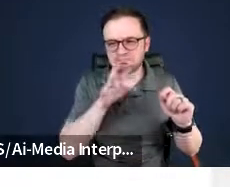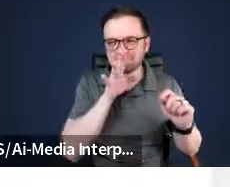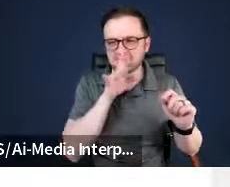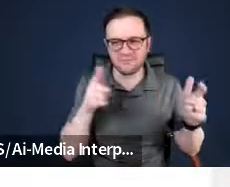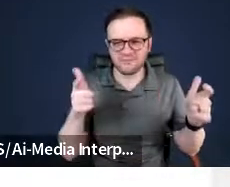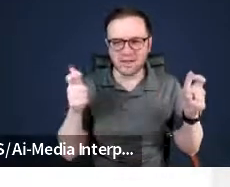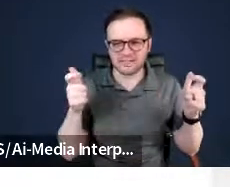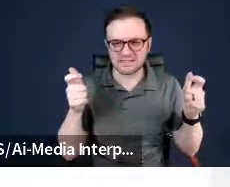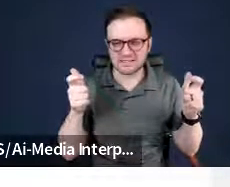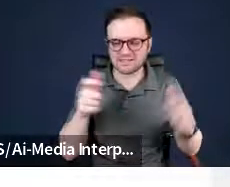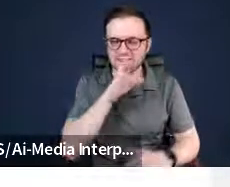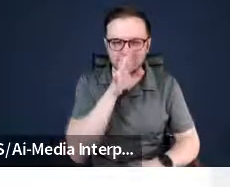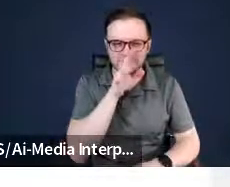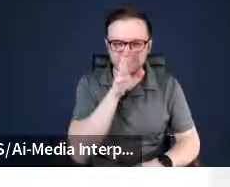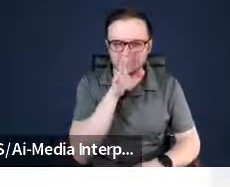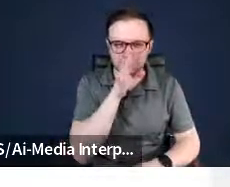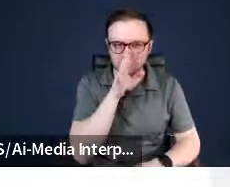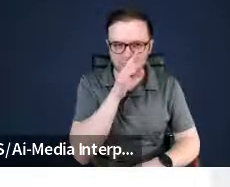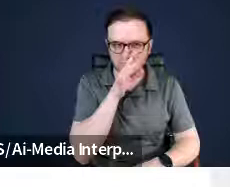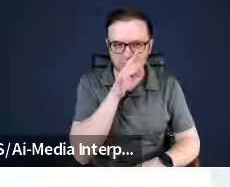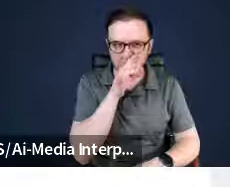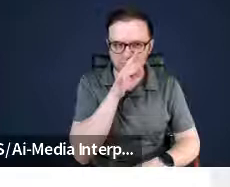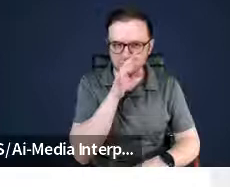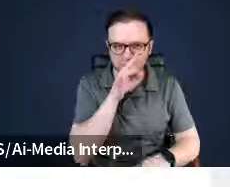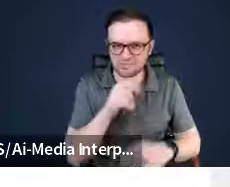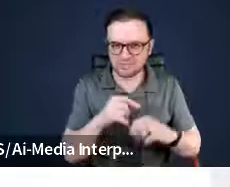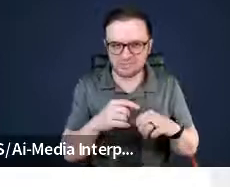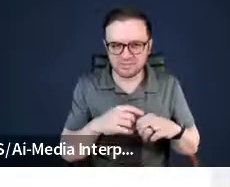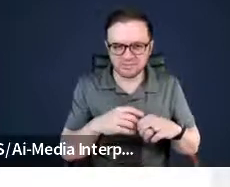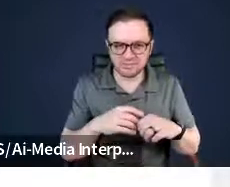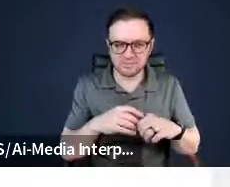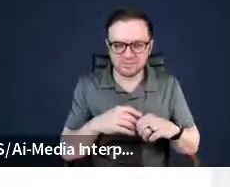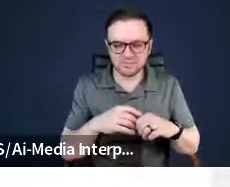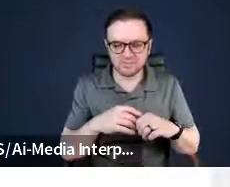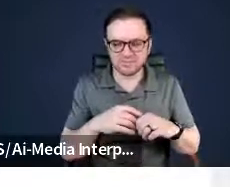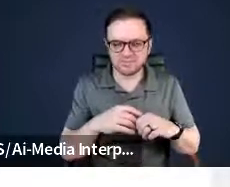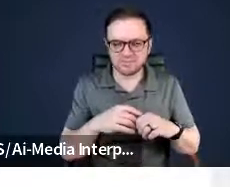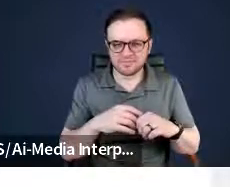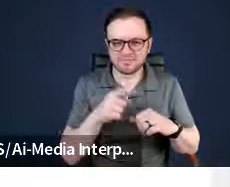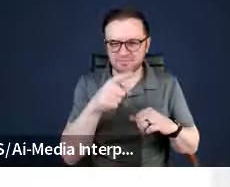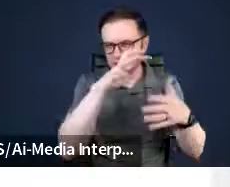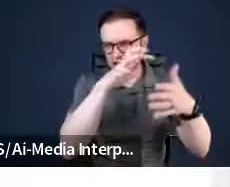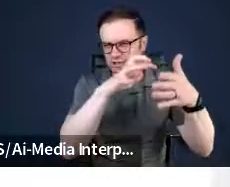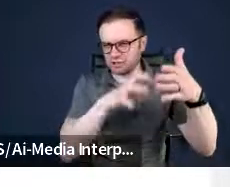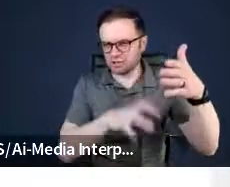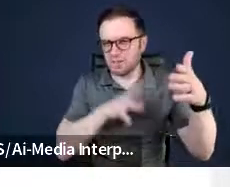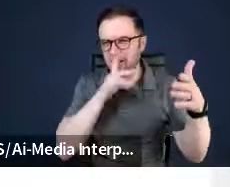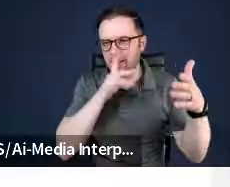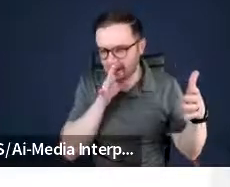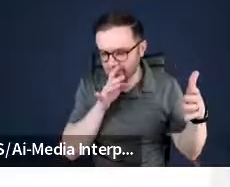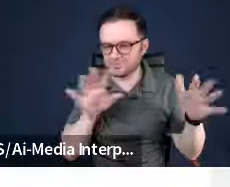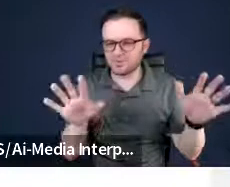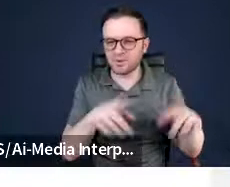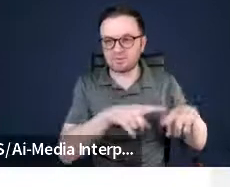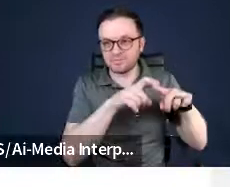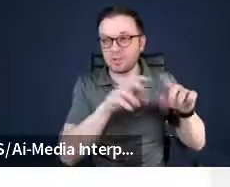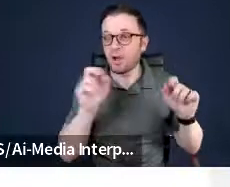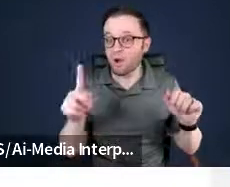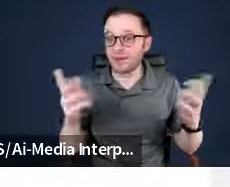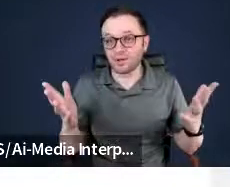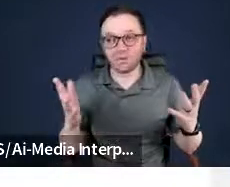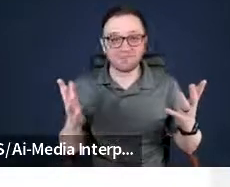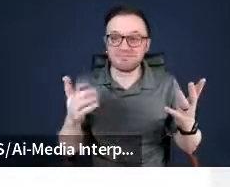read down the page for a moment so you can get a taste of what that sounds like. SPEAKER: (indiscernible)